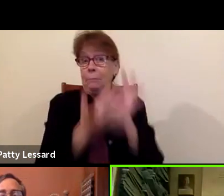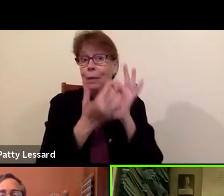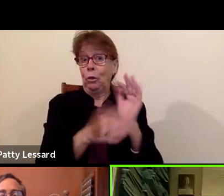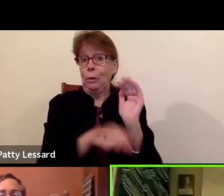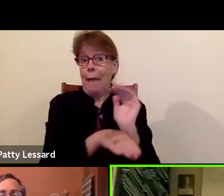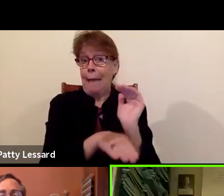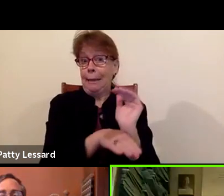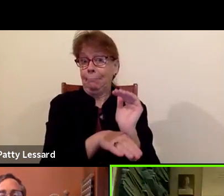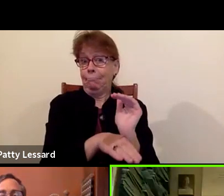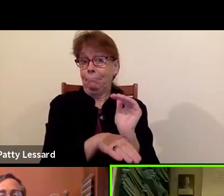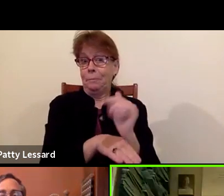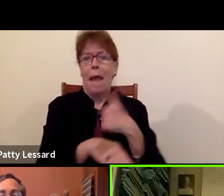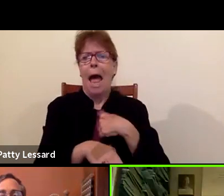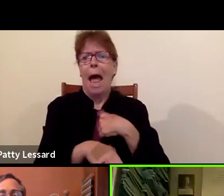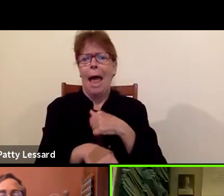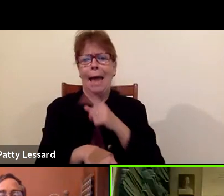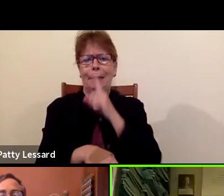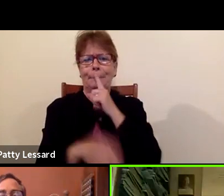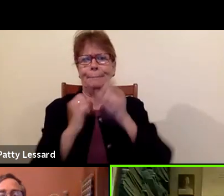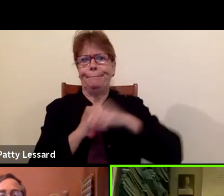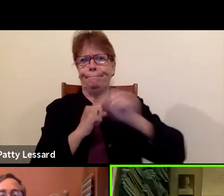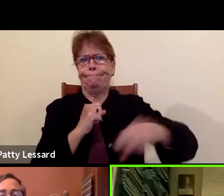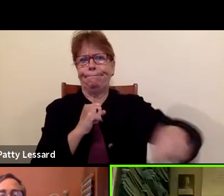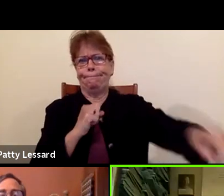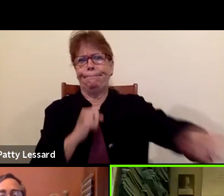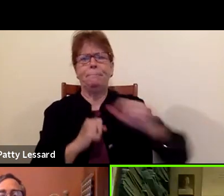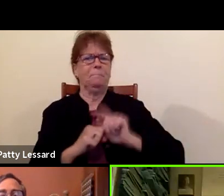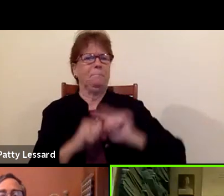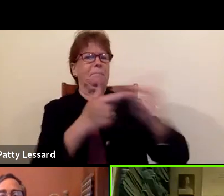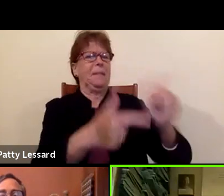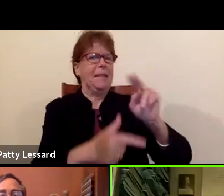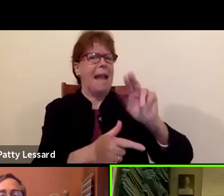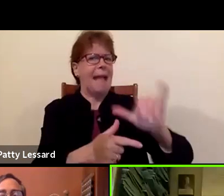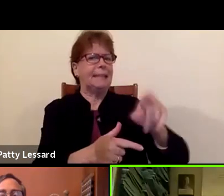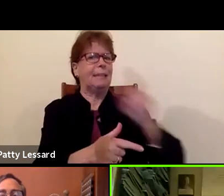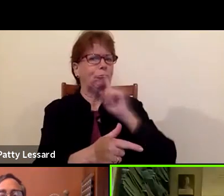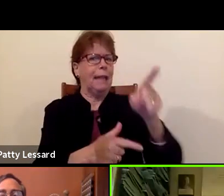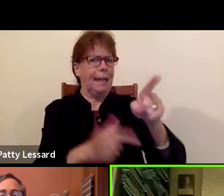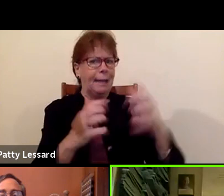But in any case, I'm happy to have you all here. We'll have statistics about how many people came from different